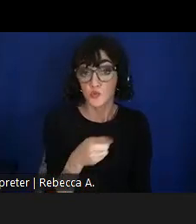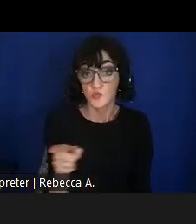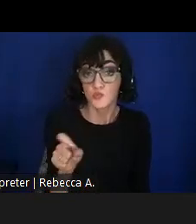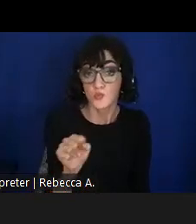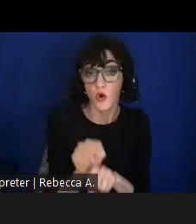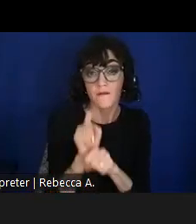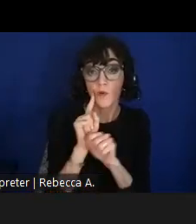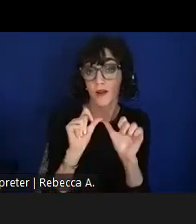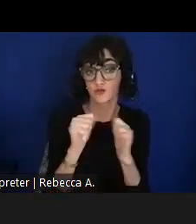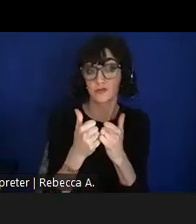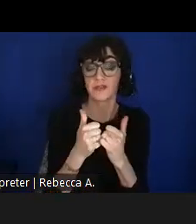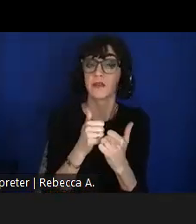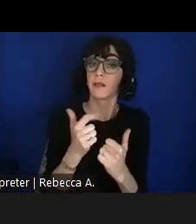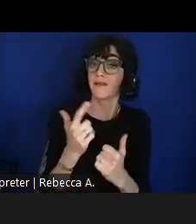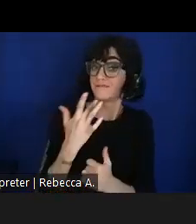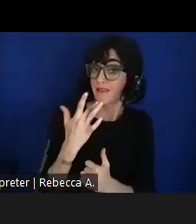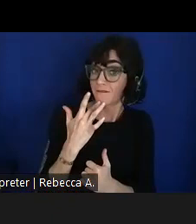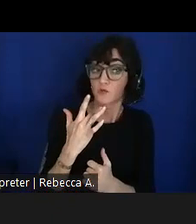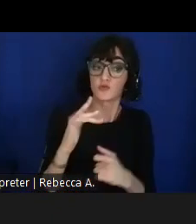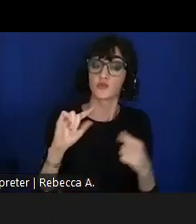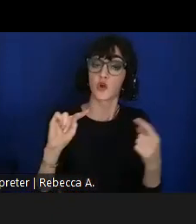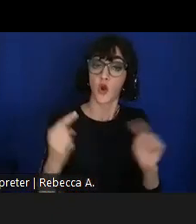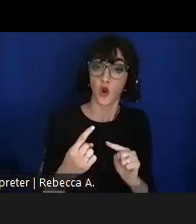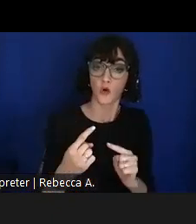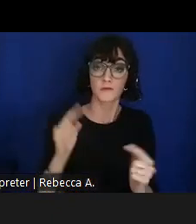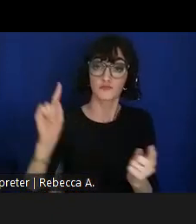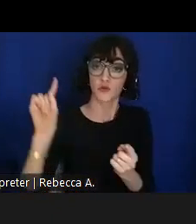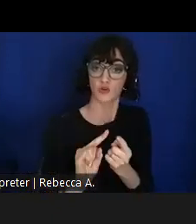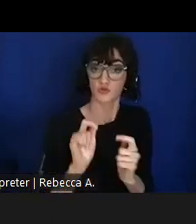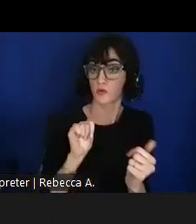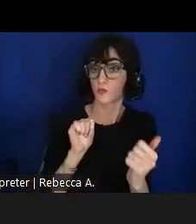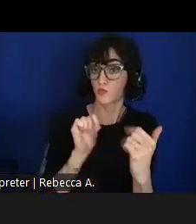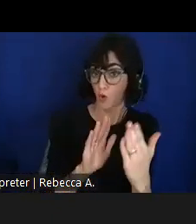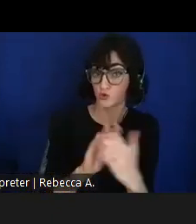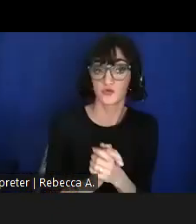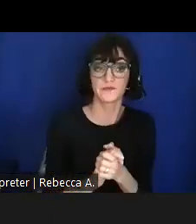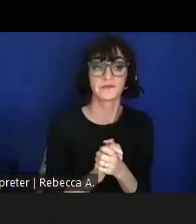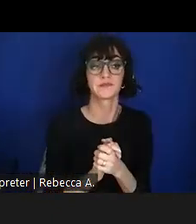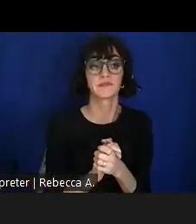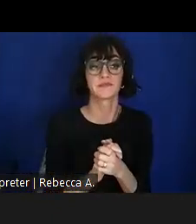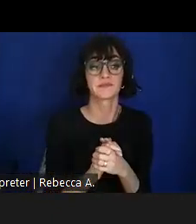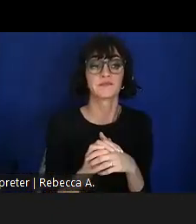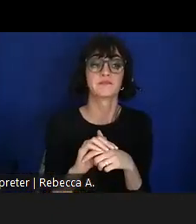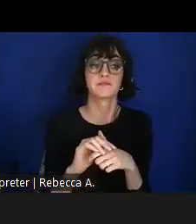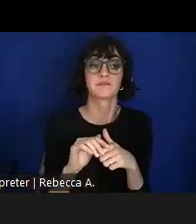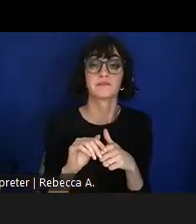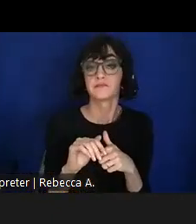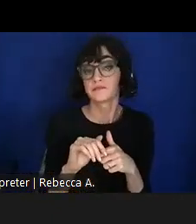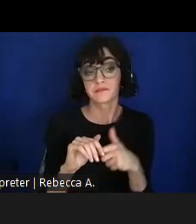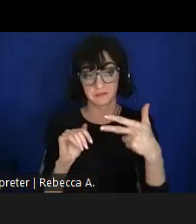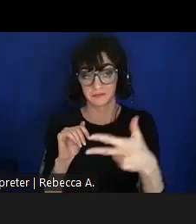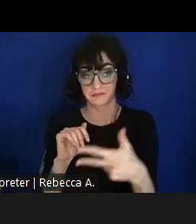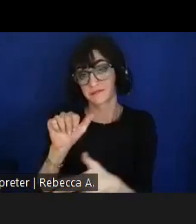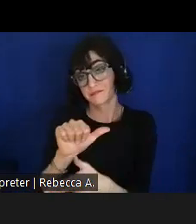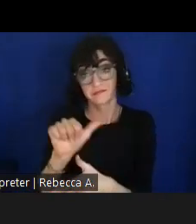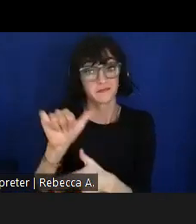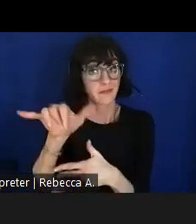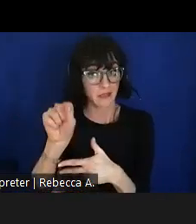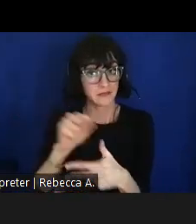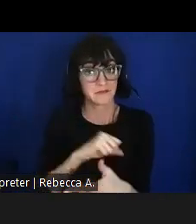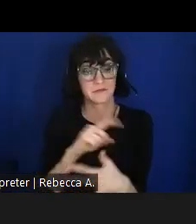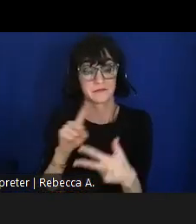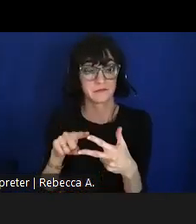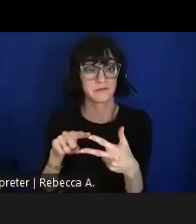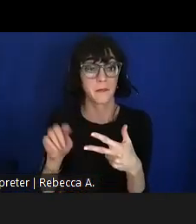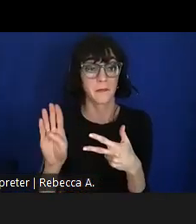to program policy and practices "A" is yes, "B" is no ours is a more abstinence only approach